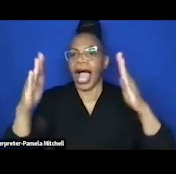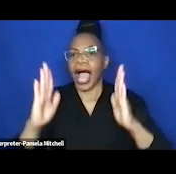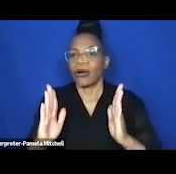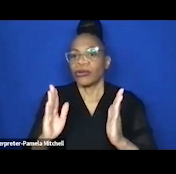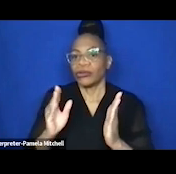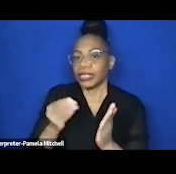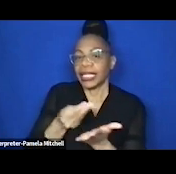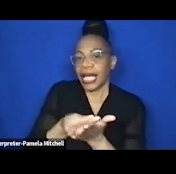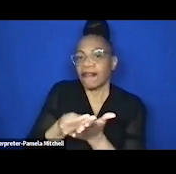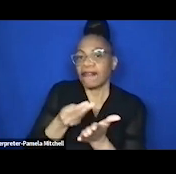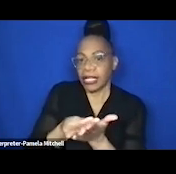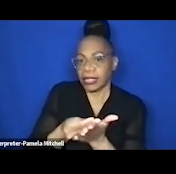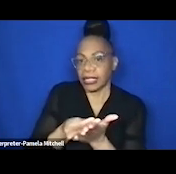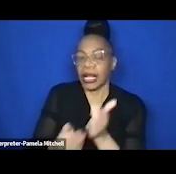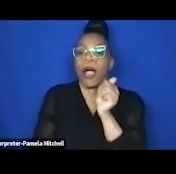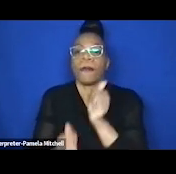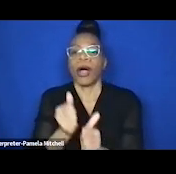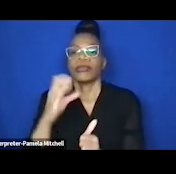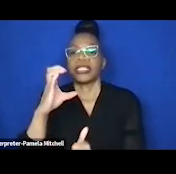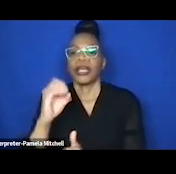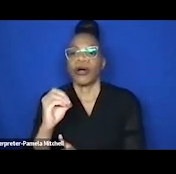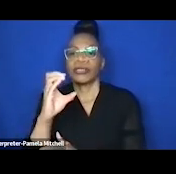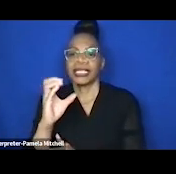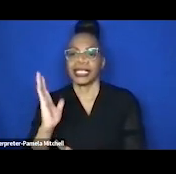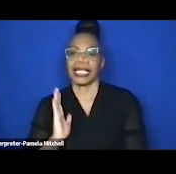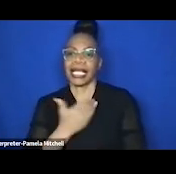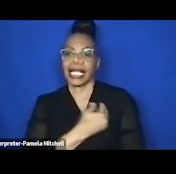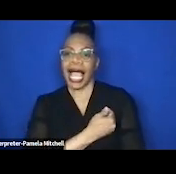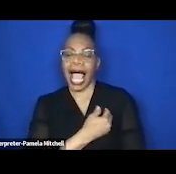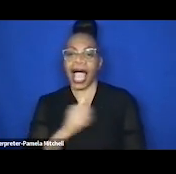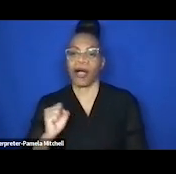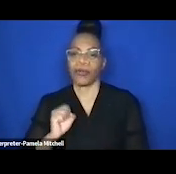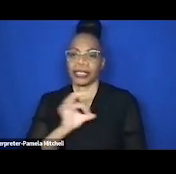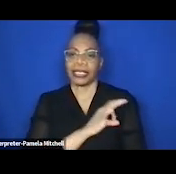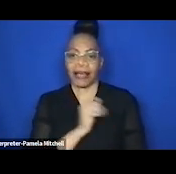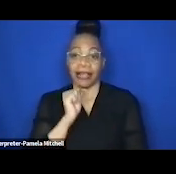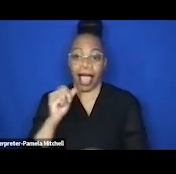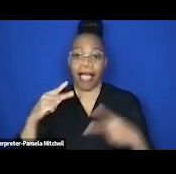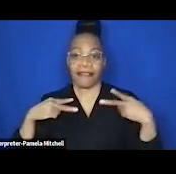And unlike most CoCs, our staff are not physically in the communities that we're serving on a day-to-day basis.